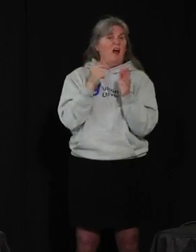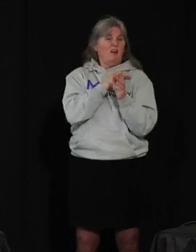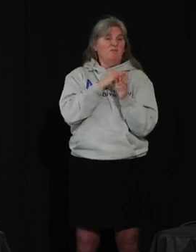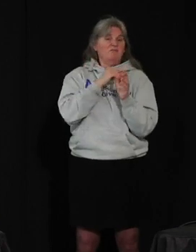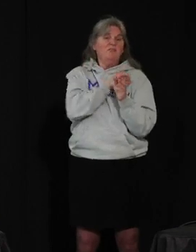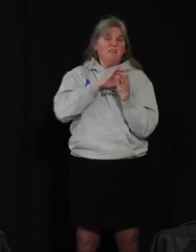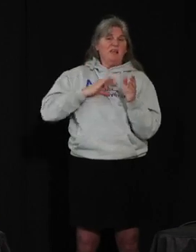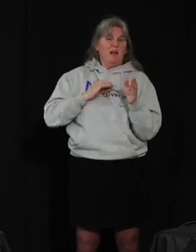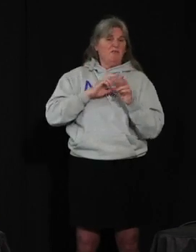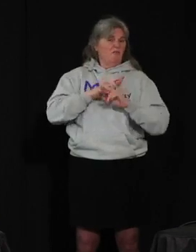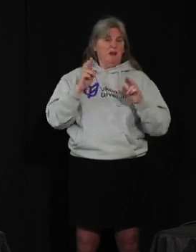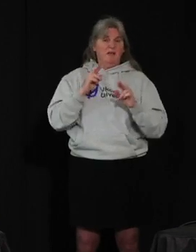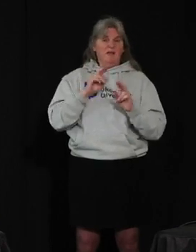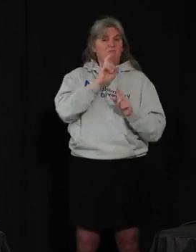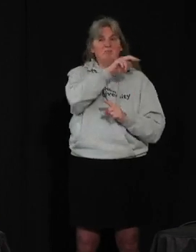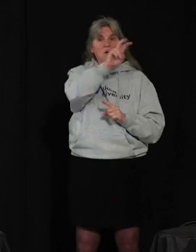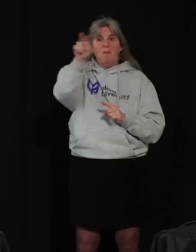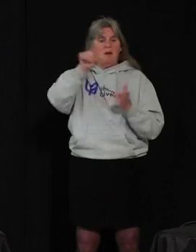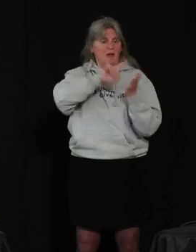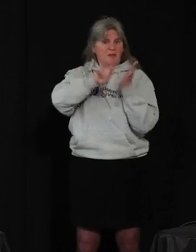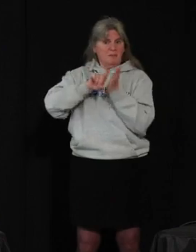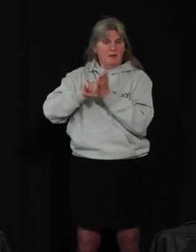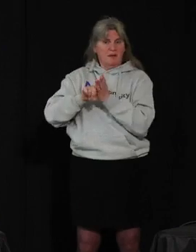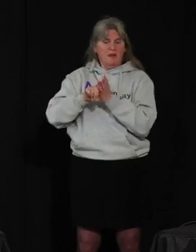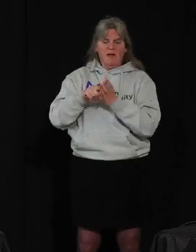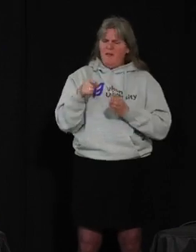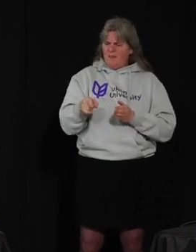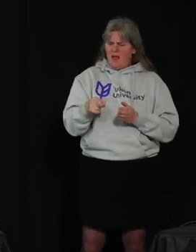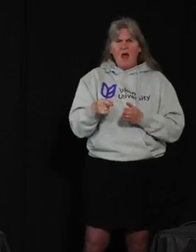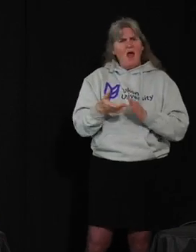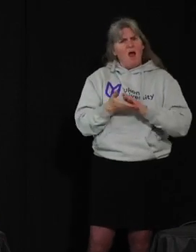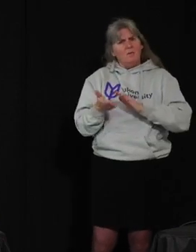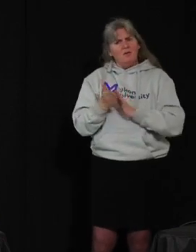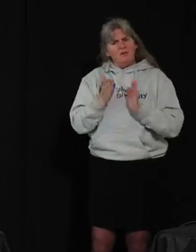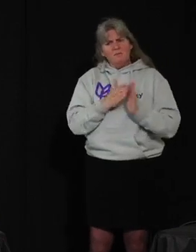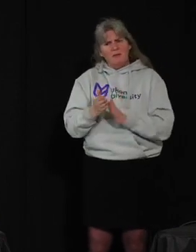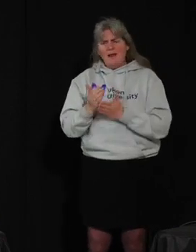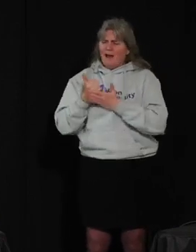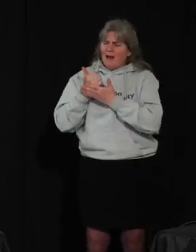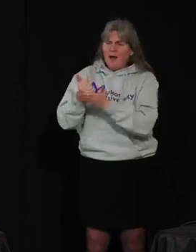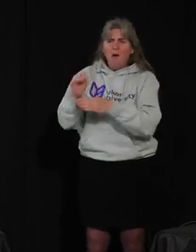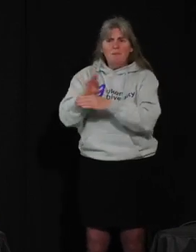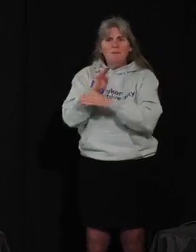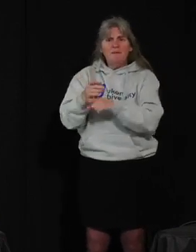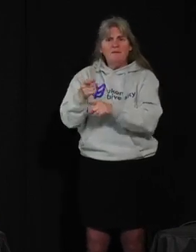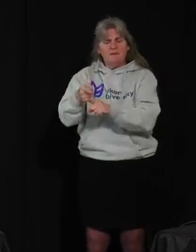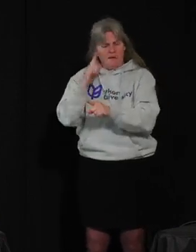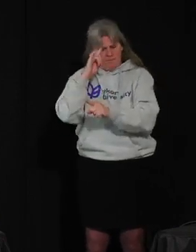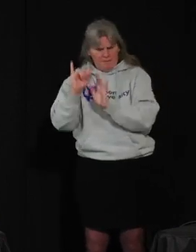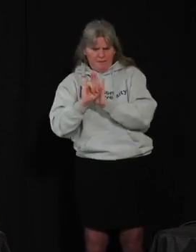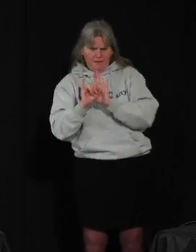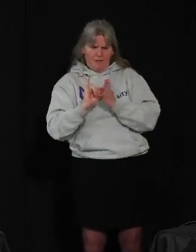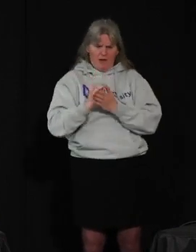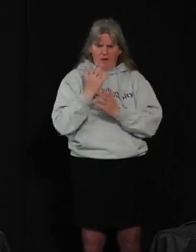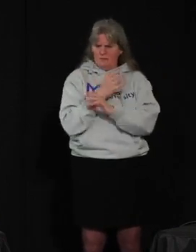available for inspections. And again, these operational plans are absolutely intended to help those businesses consider